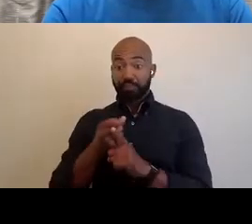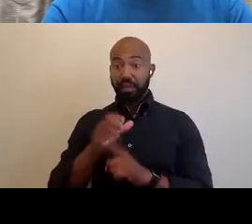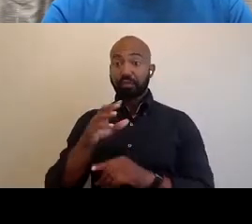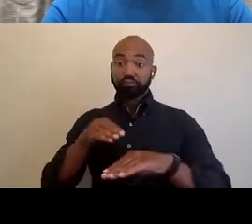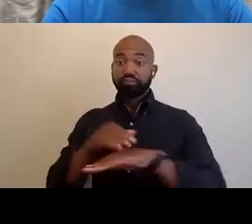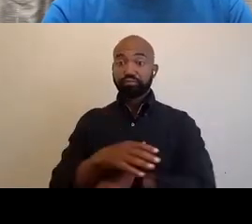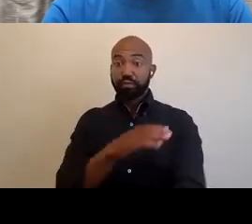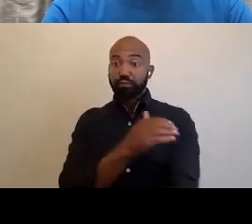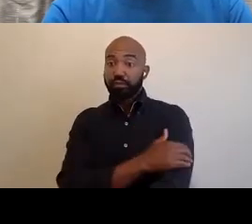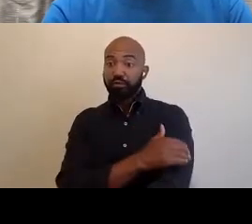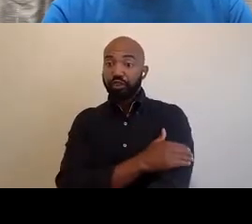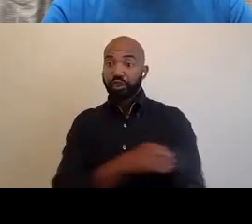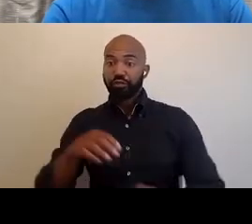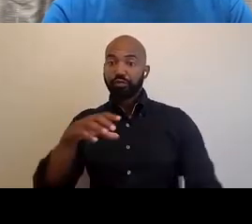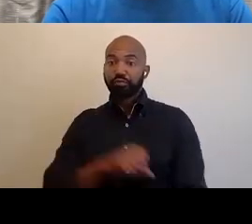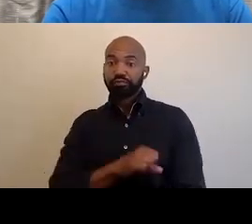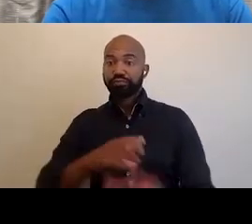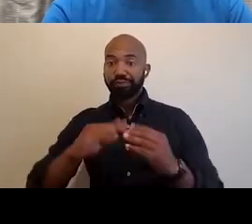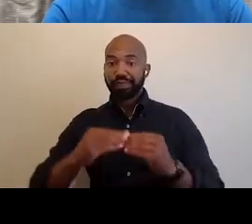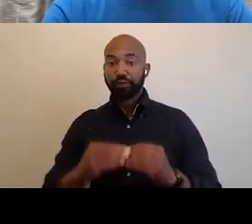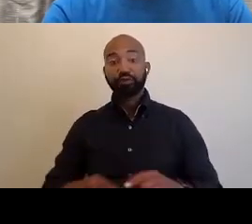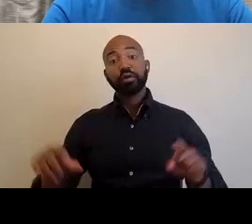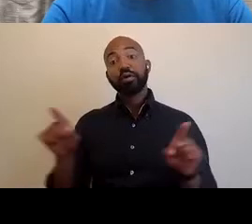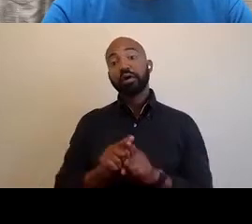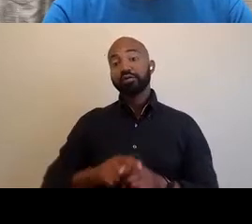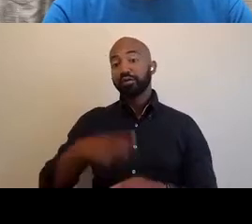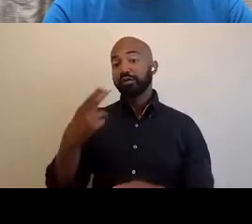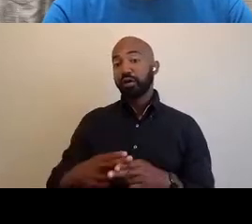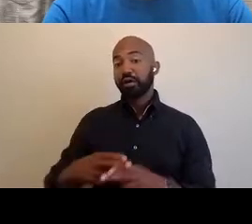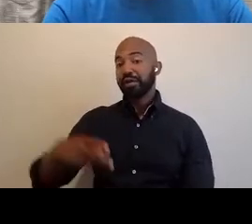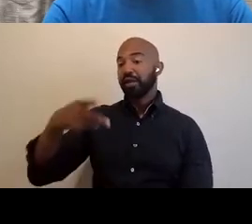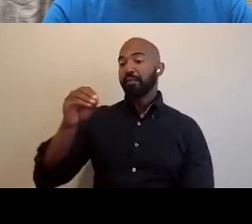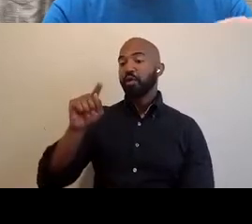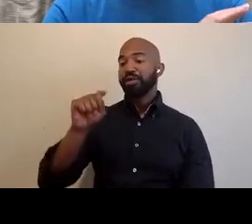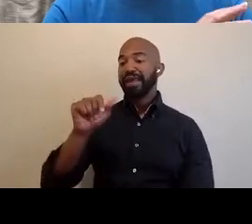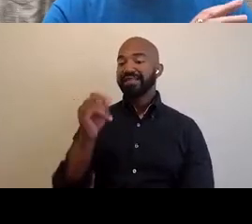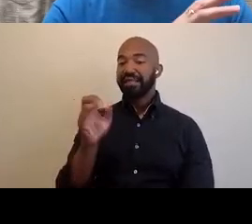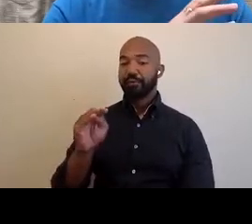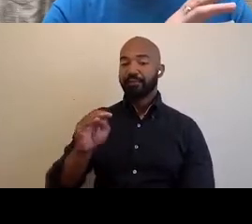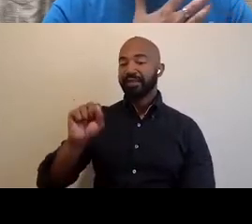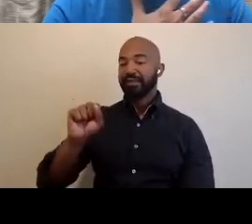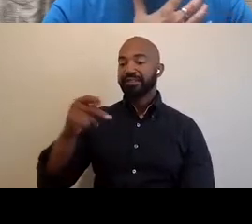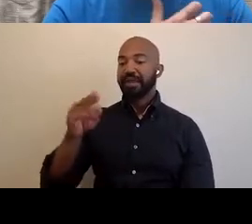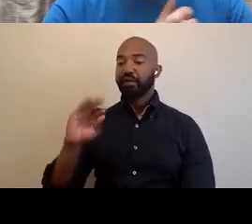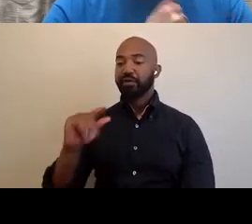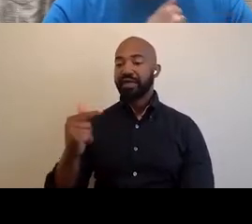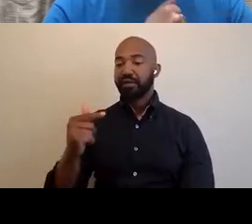And then this medication is also called a potassium-sparing diuretic, which means that the medication kind of holds